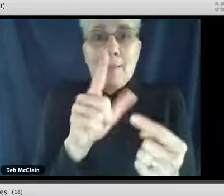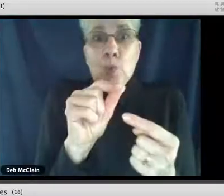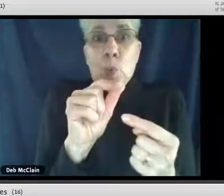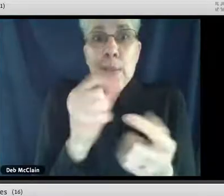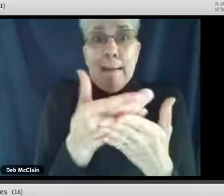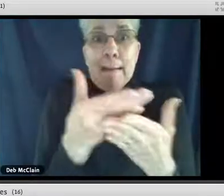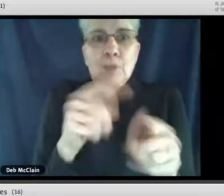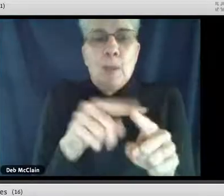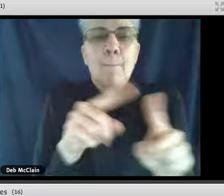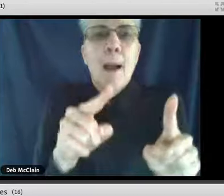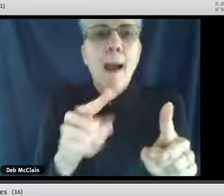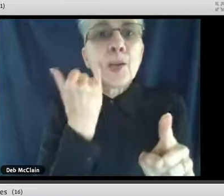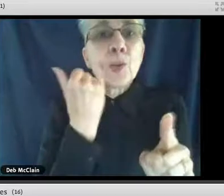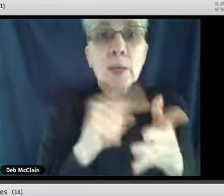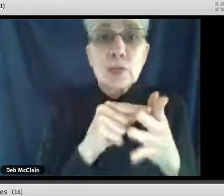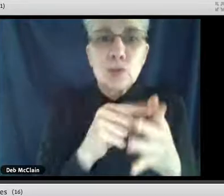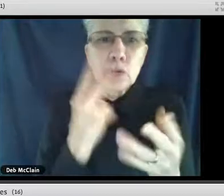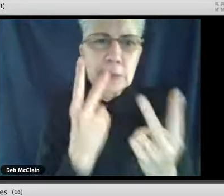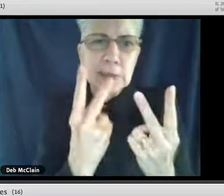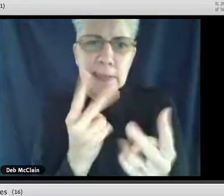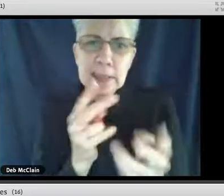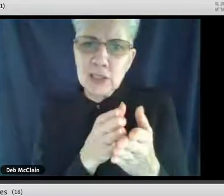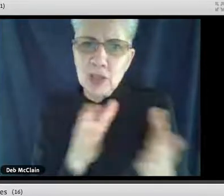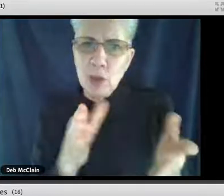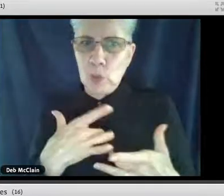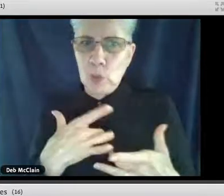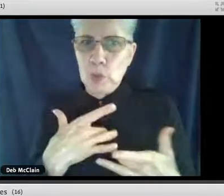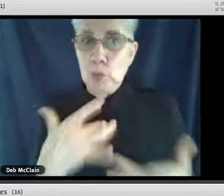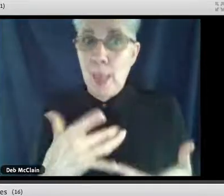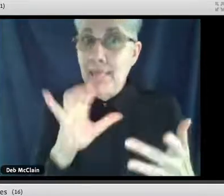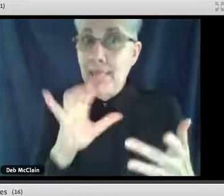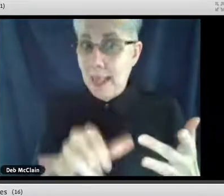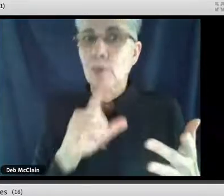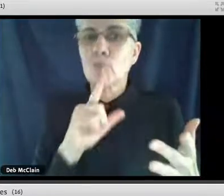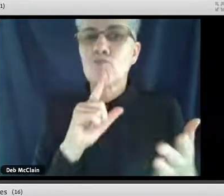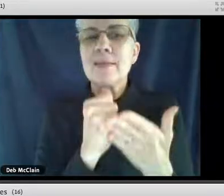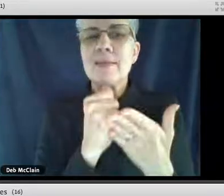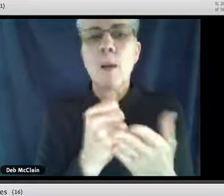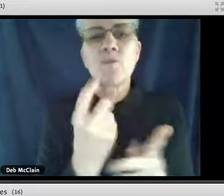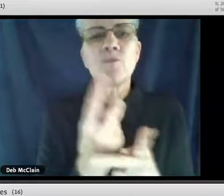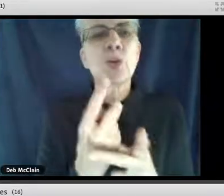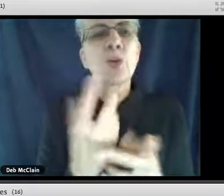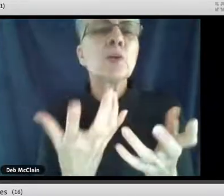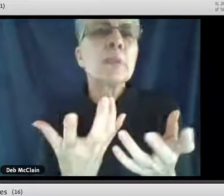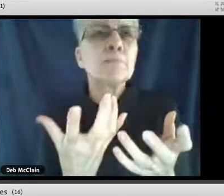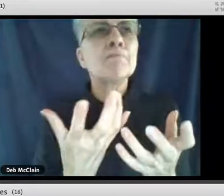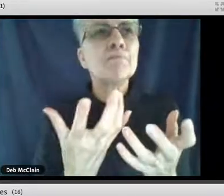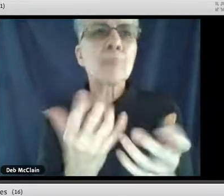but if you can start to see the overall trends, it can really help you figure out how to do your menu,